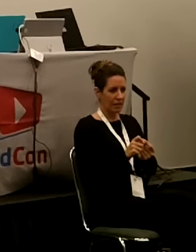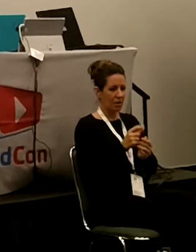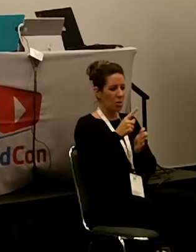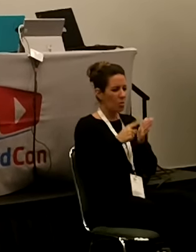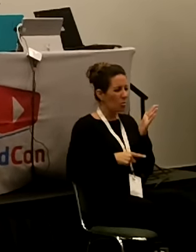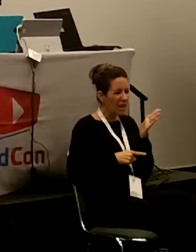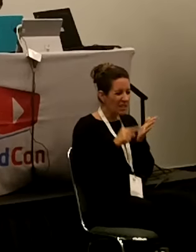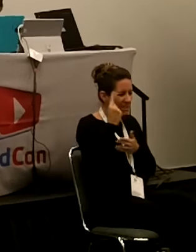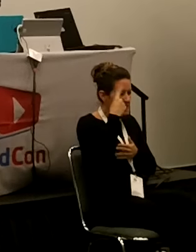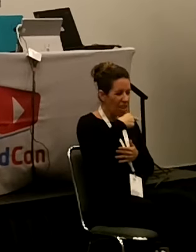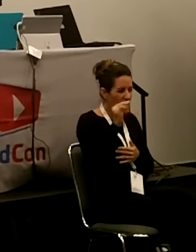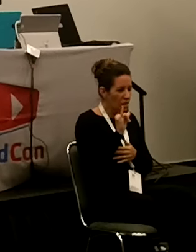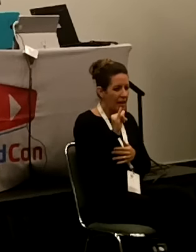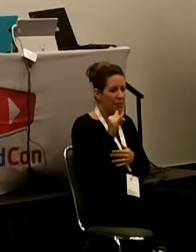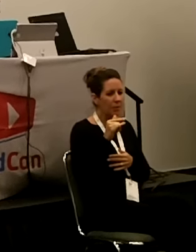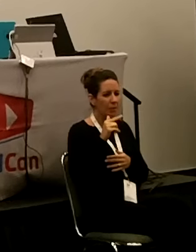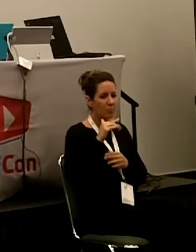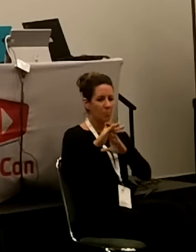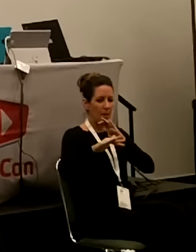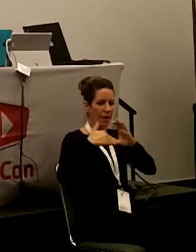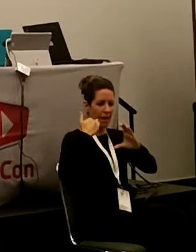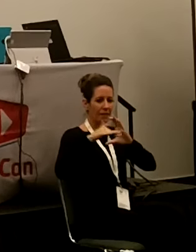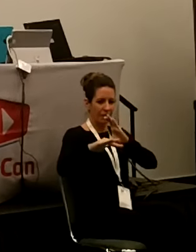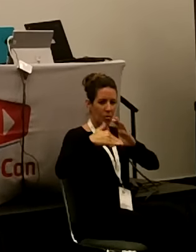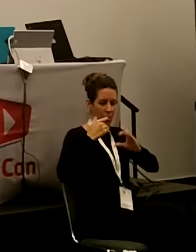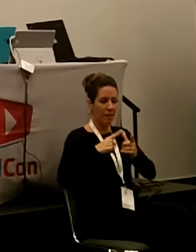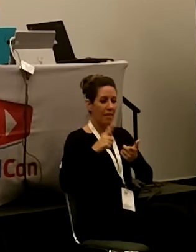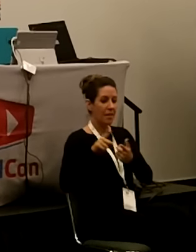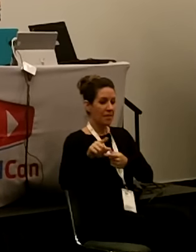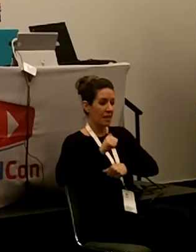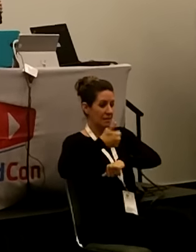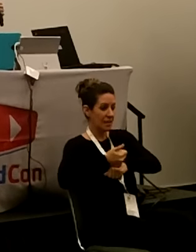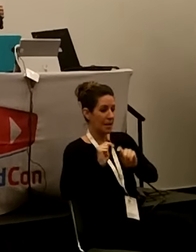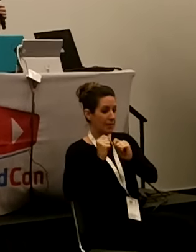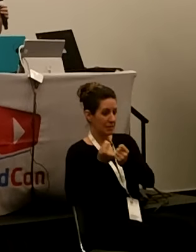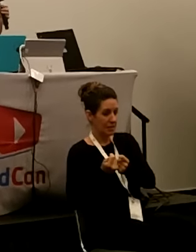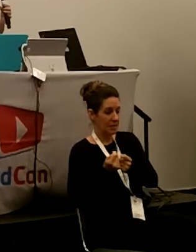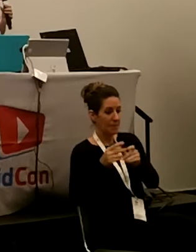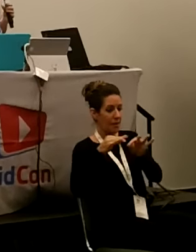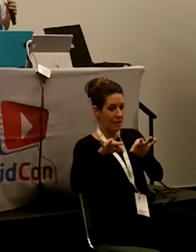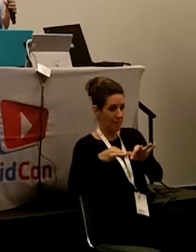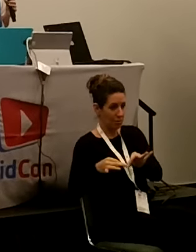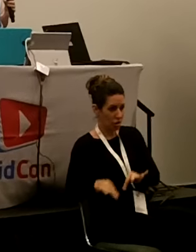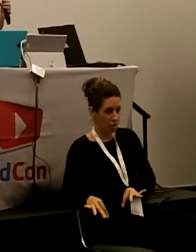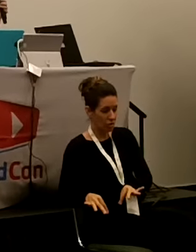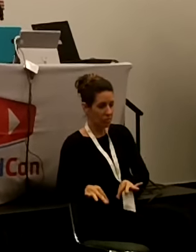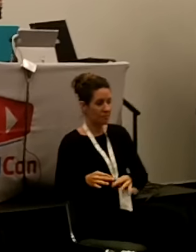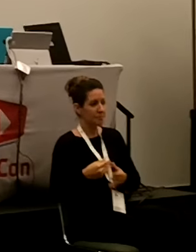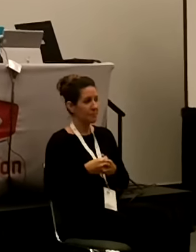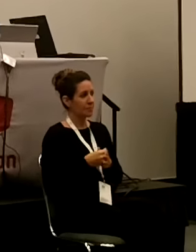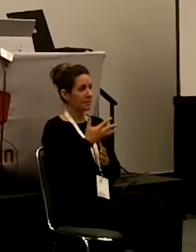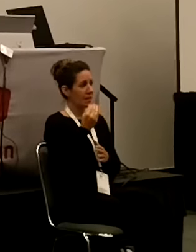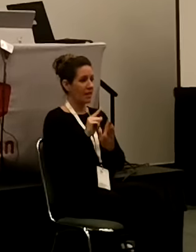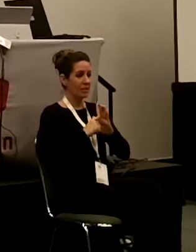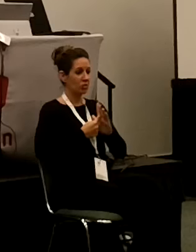And we went back and forth, and they got a team together of captioners, and just started uploading videos.